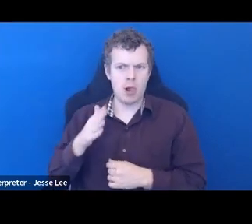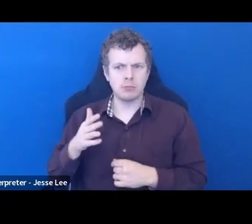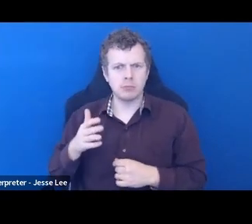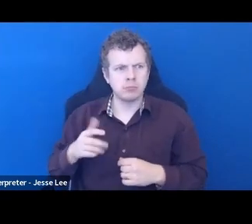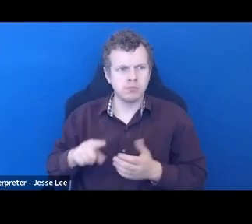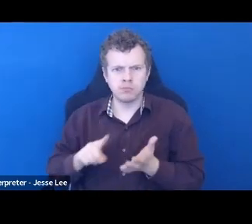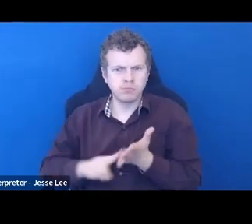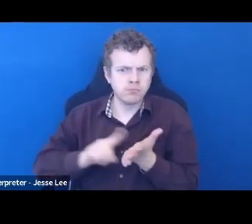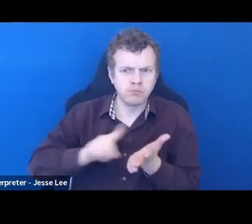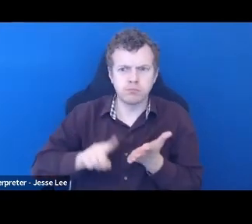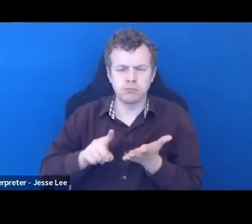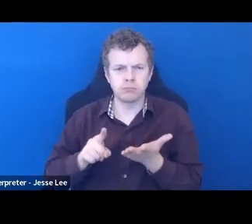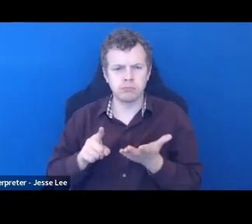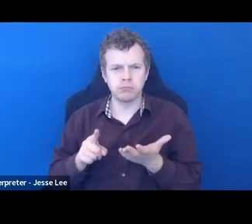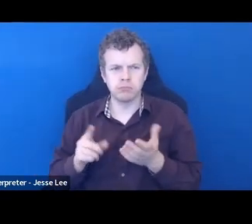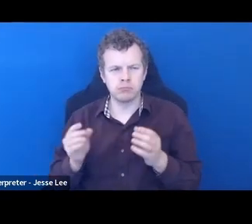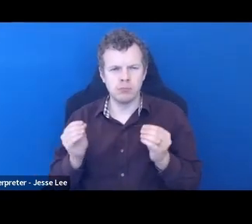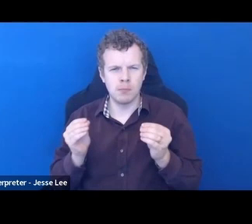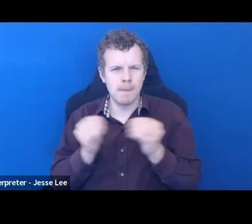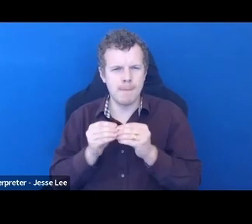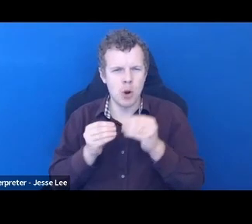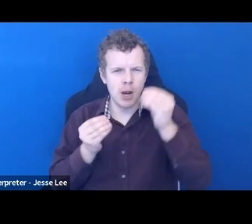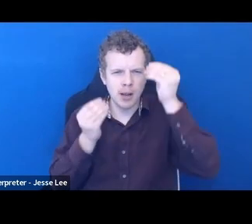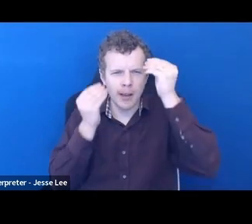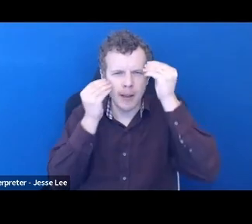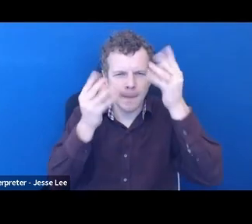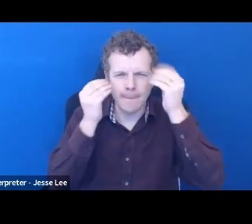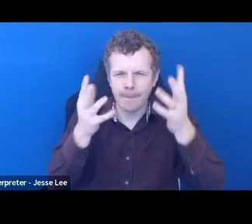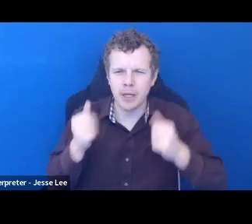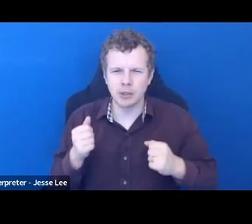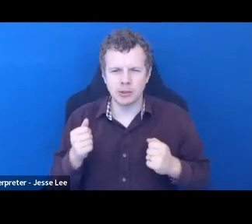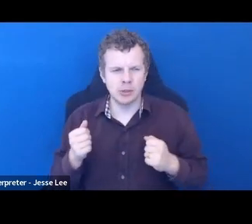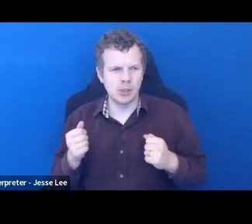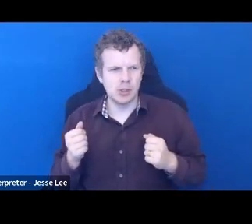to navigate this new normal and then figure out what to do.